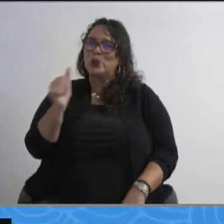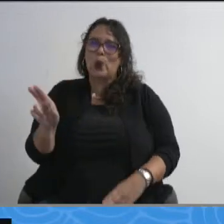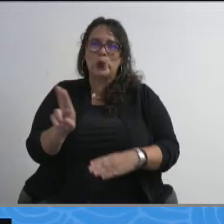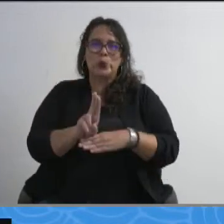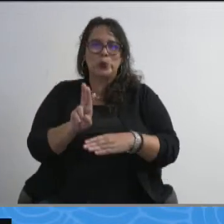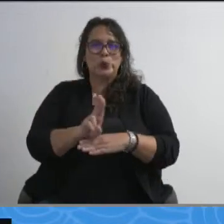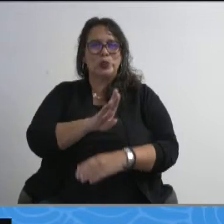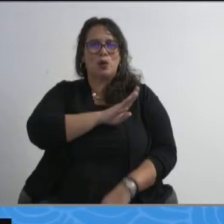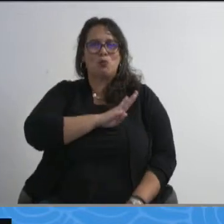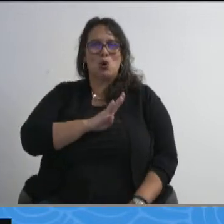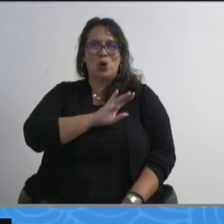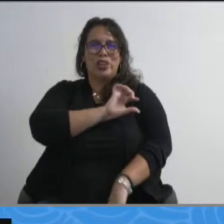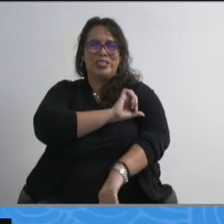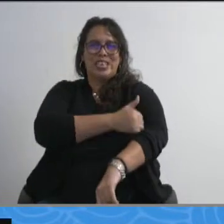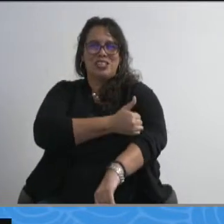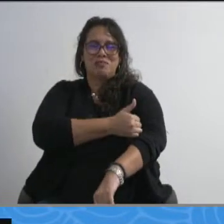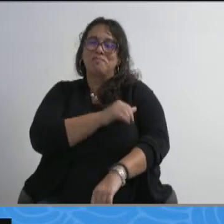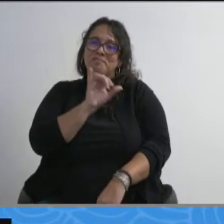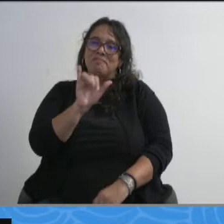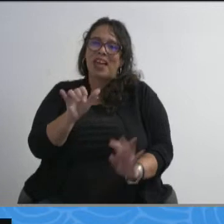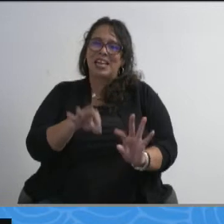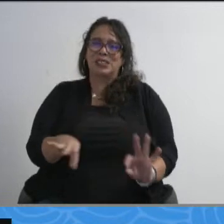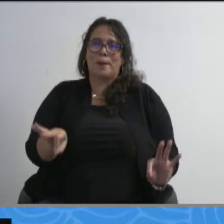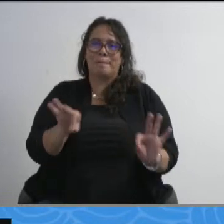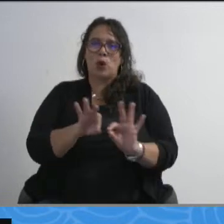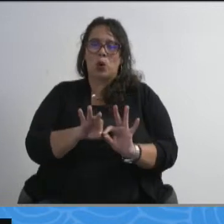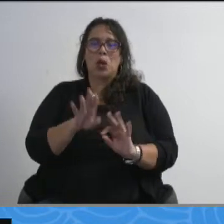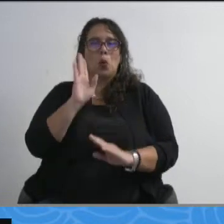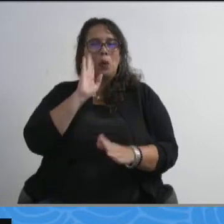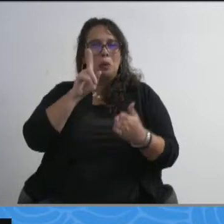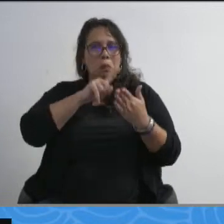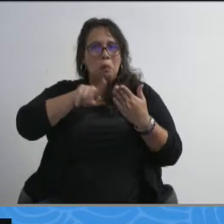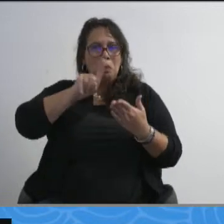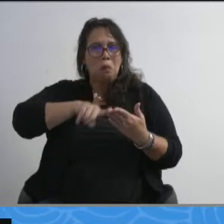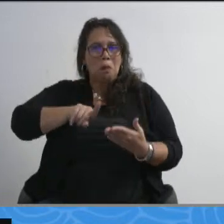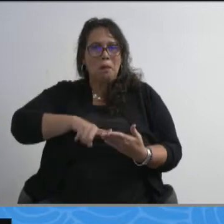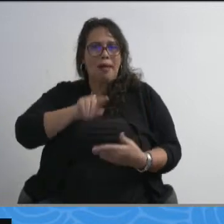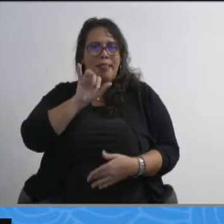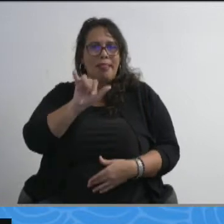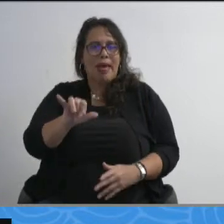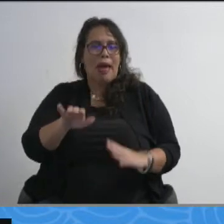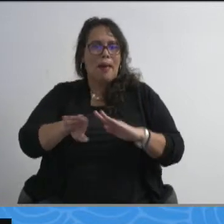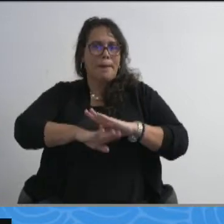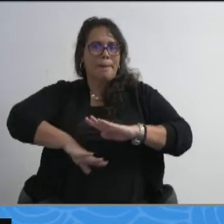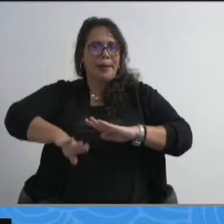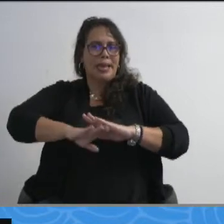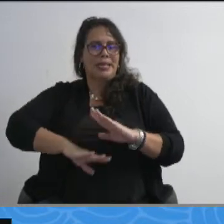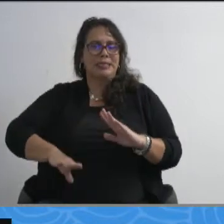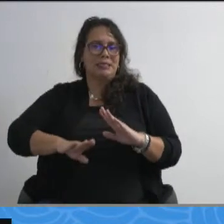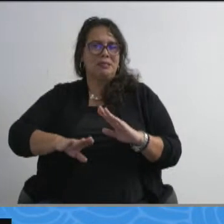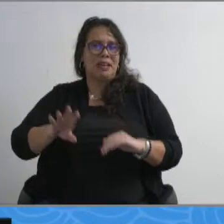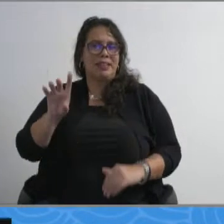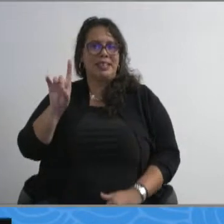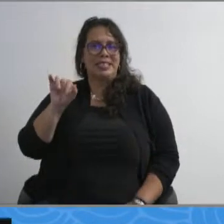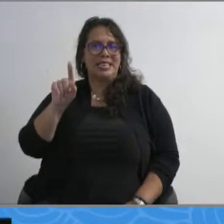I think that's quite important. And we're gonna look into that a little bit more based on our data that we just showed.